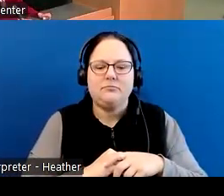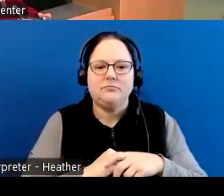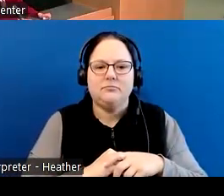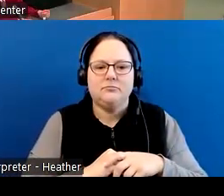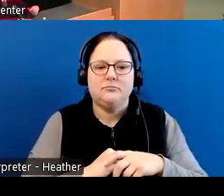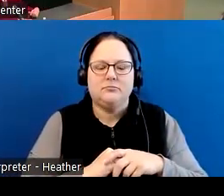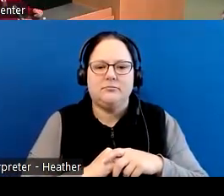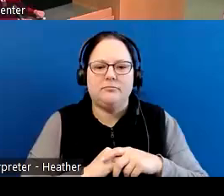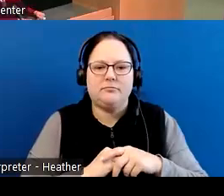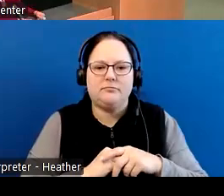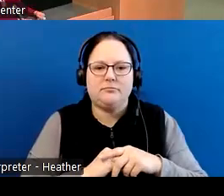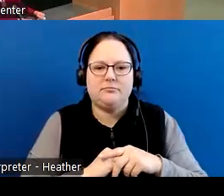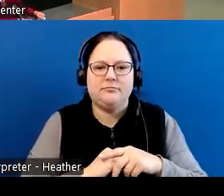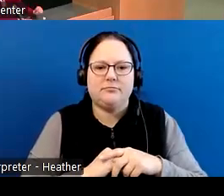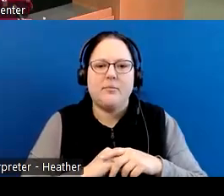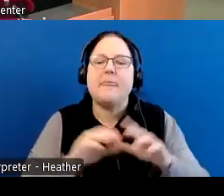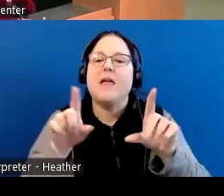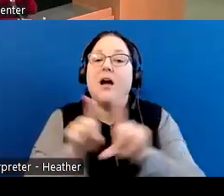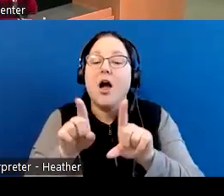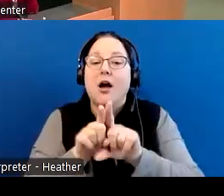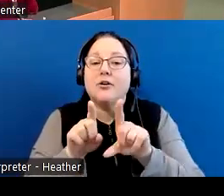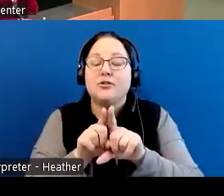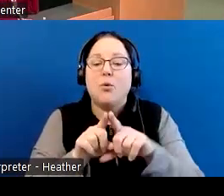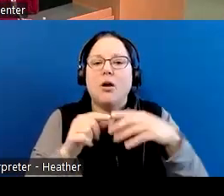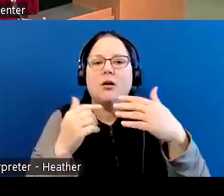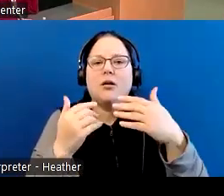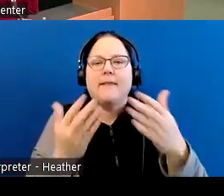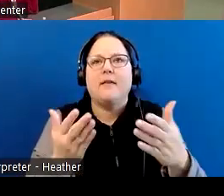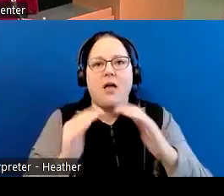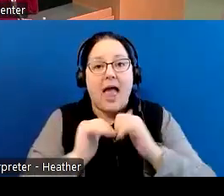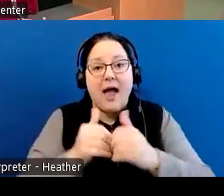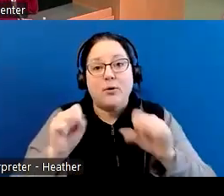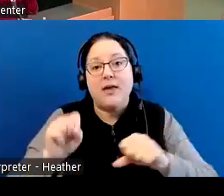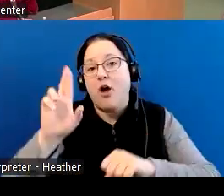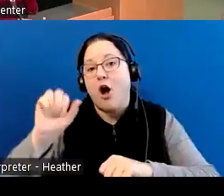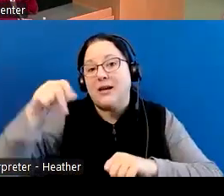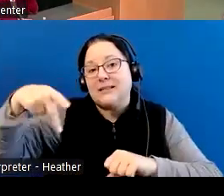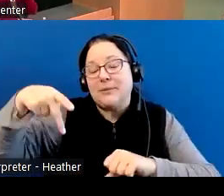I also think it's cool to think about too with that like how can the RSP process work in other